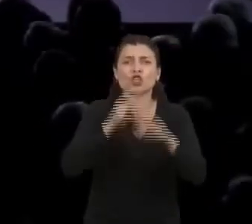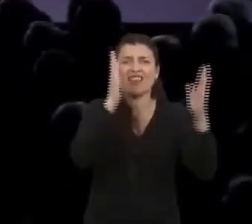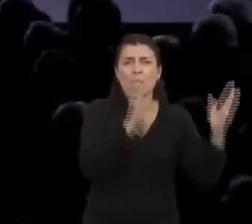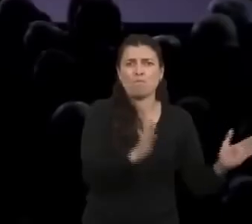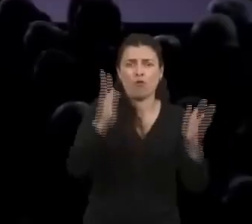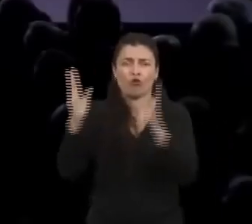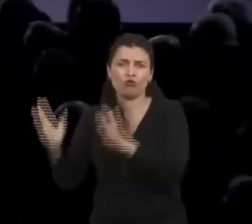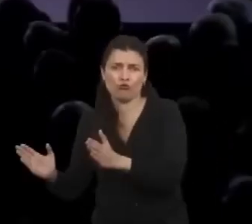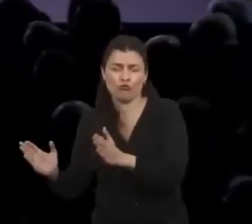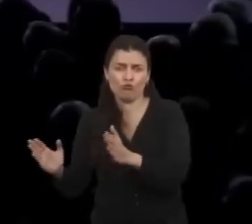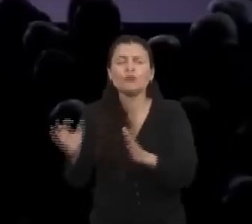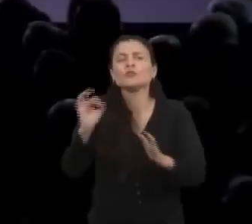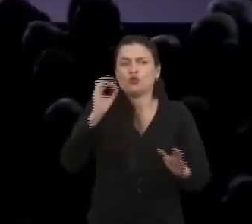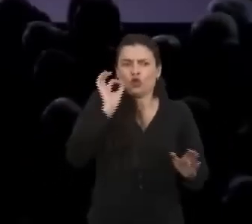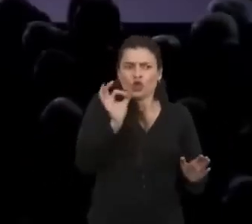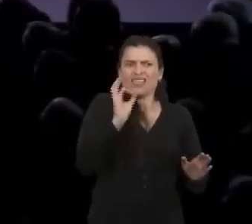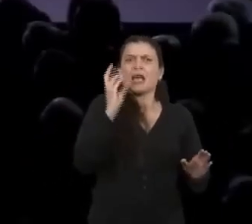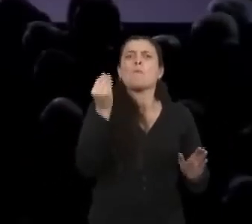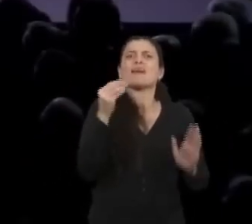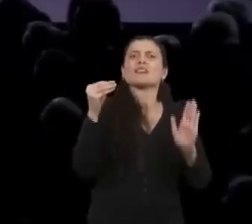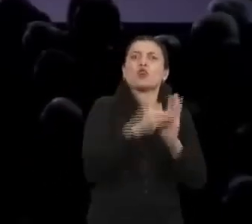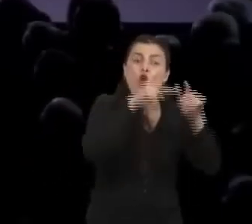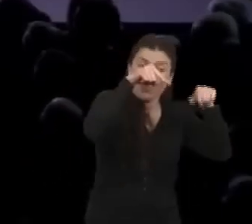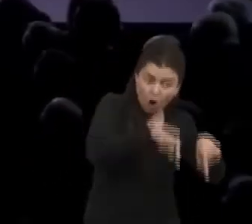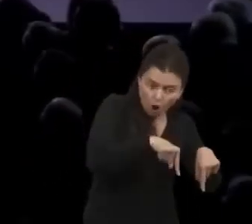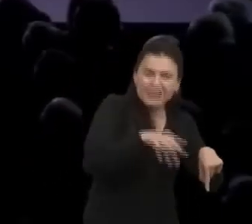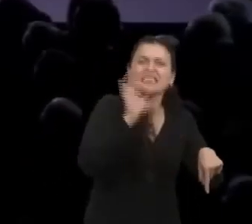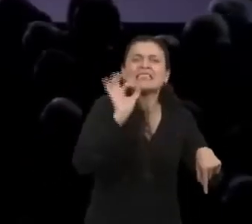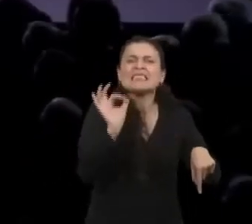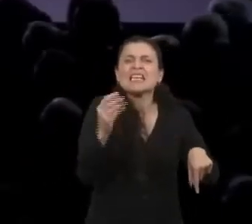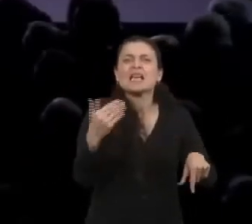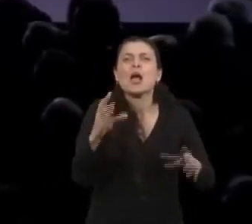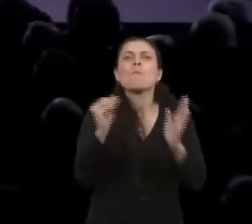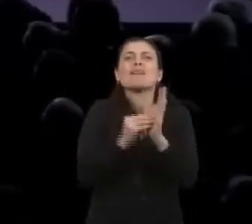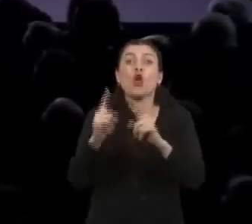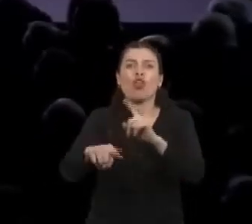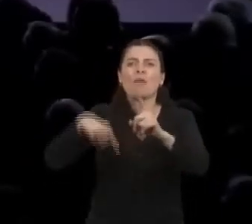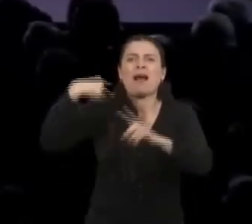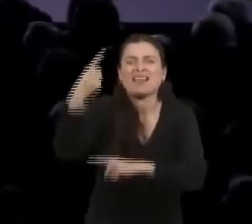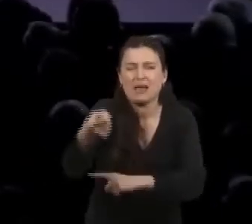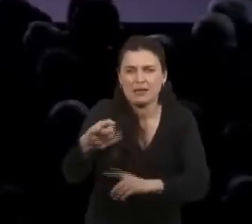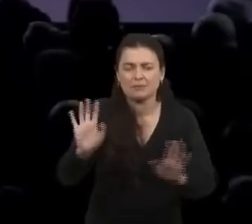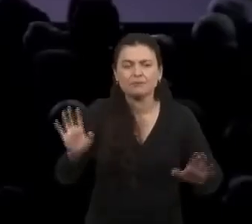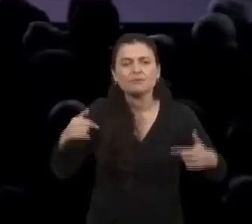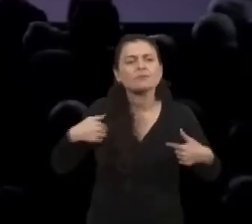And I have today's price and tomorrow's price. I ask you a question.